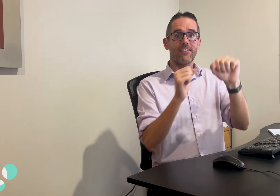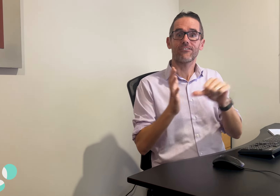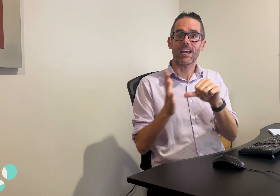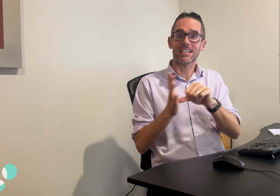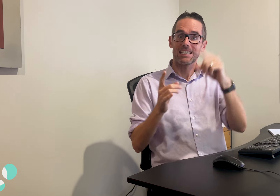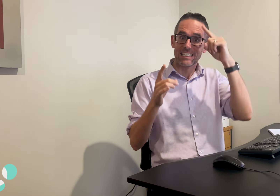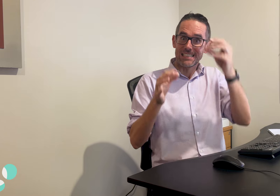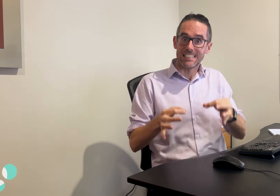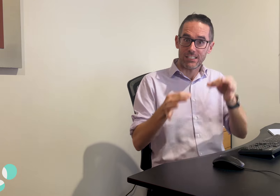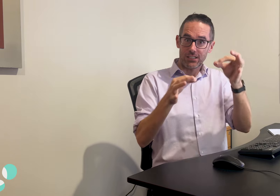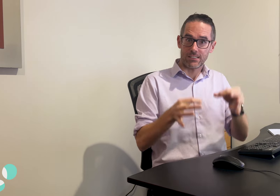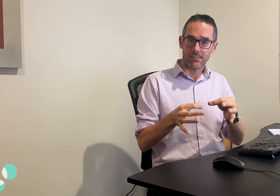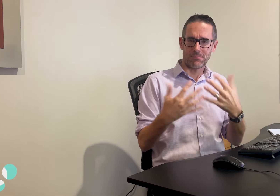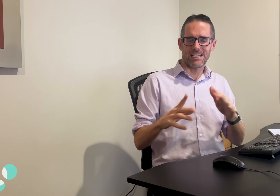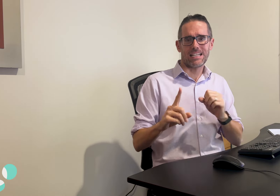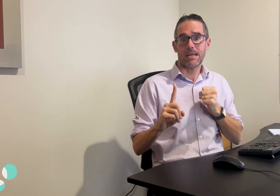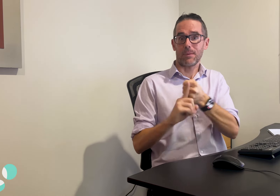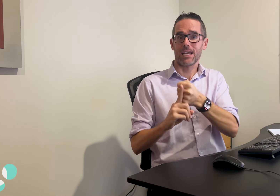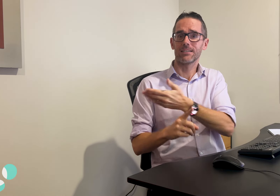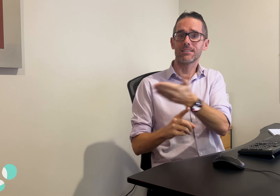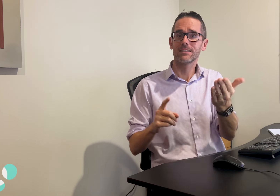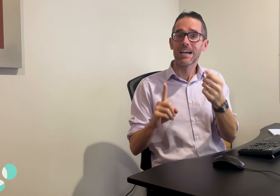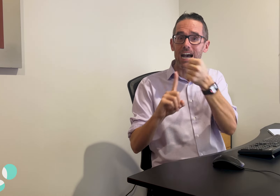about the Australian Government's funding decisions and the significant impact